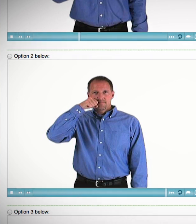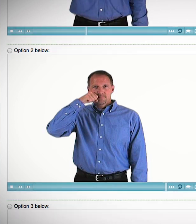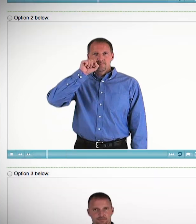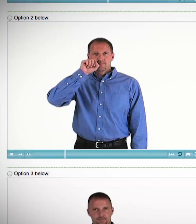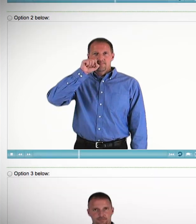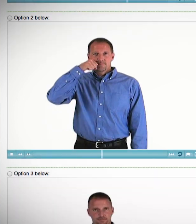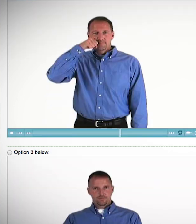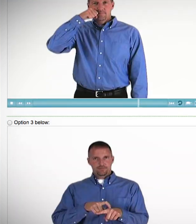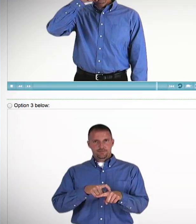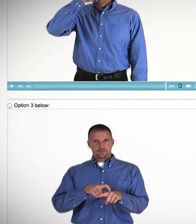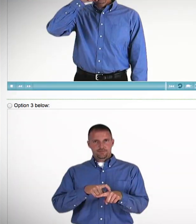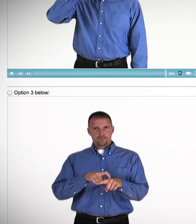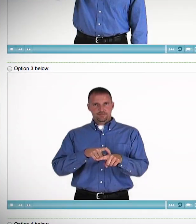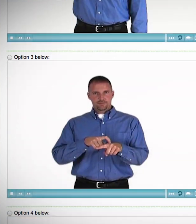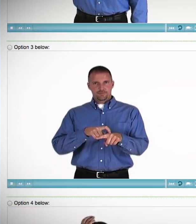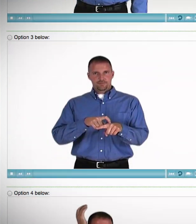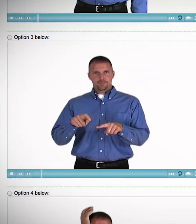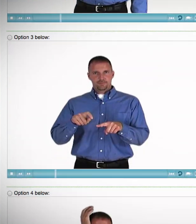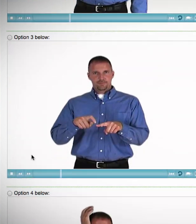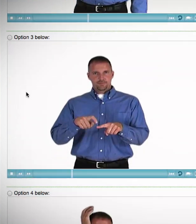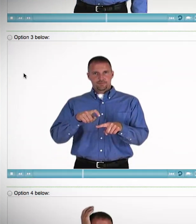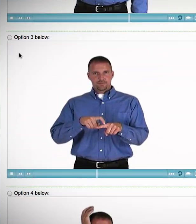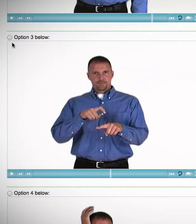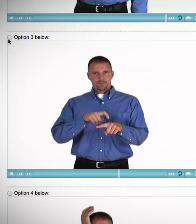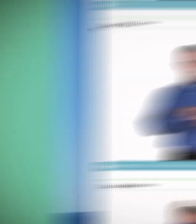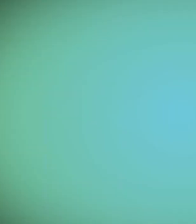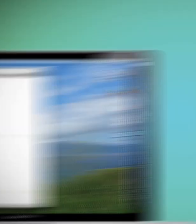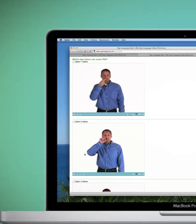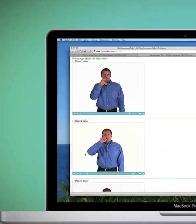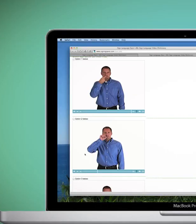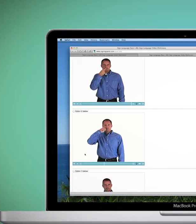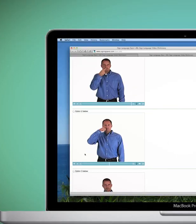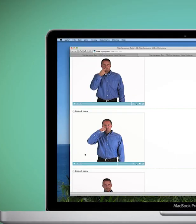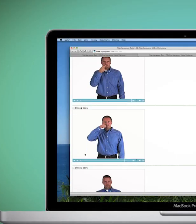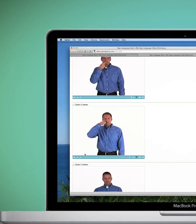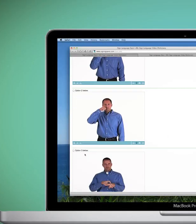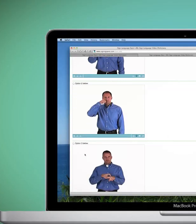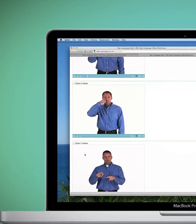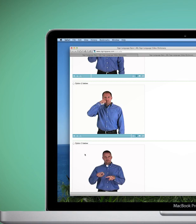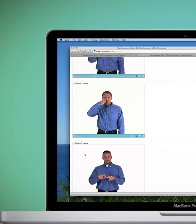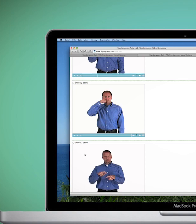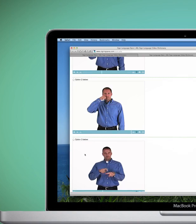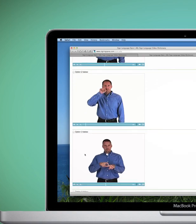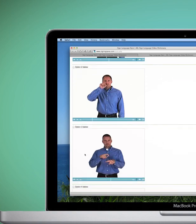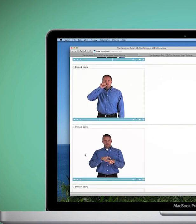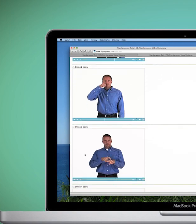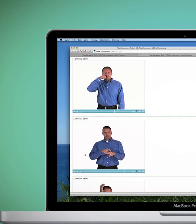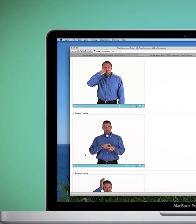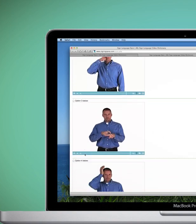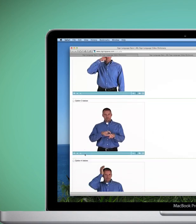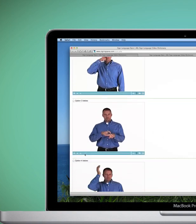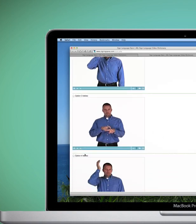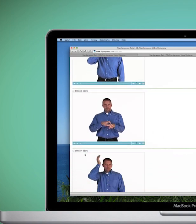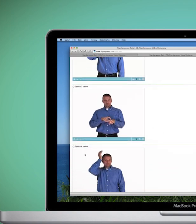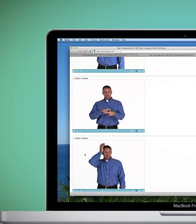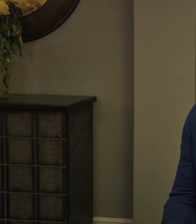and things like that they can do that study vegetables and then be able to go home and access that same teacher's word list.